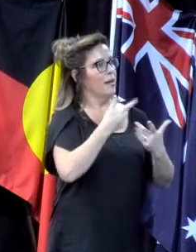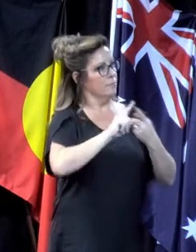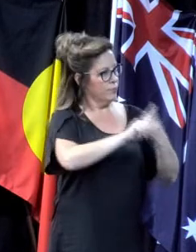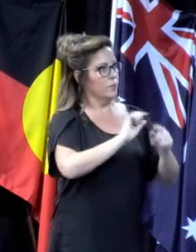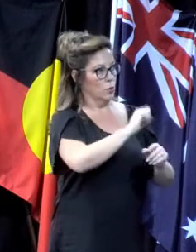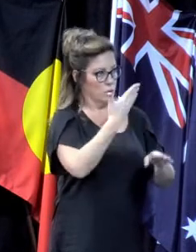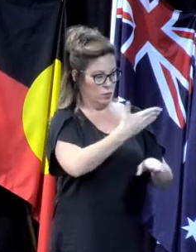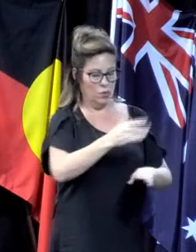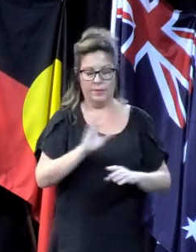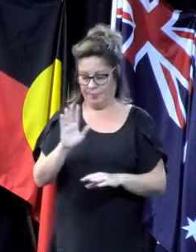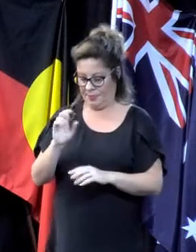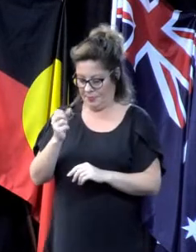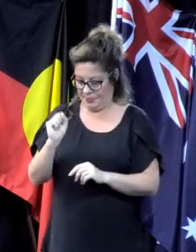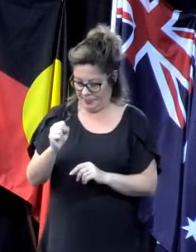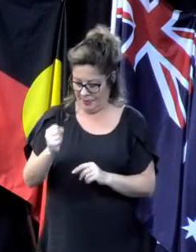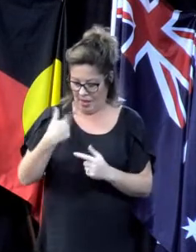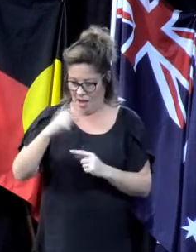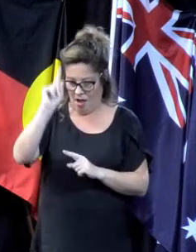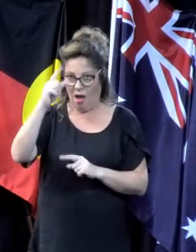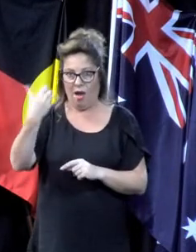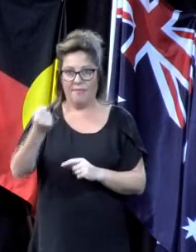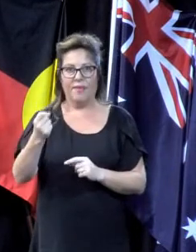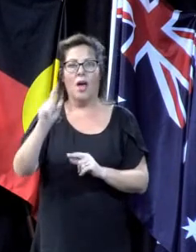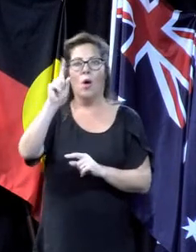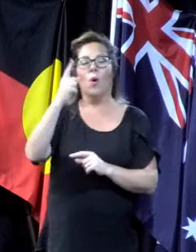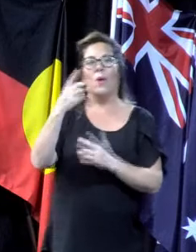of autism and intellectual disability and was also nonverbal.